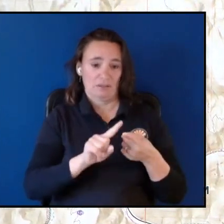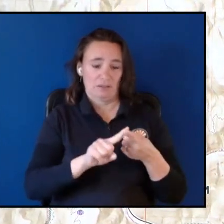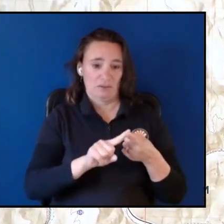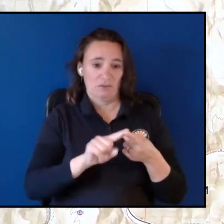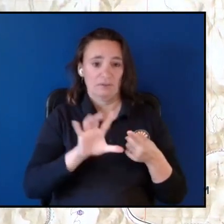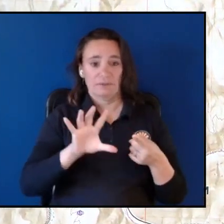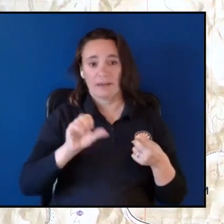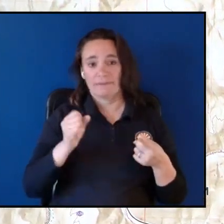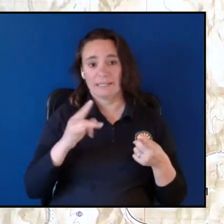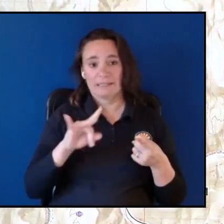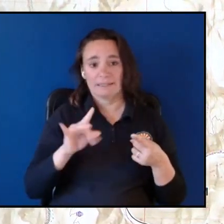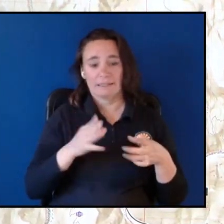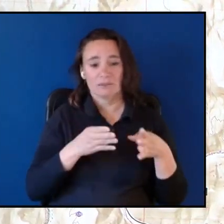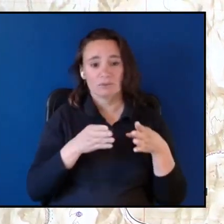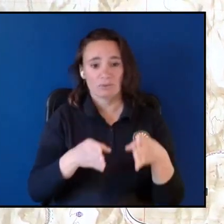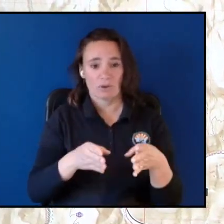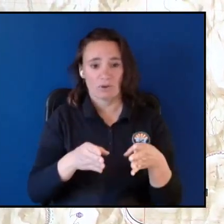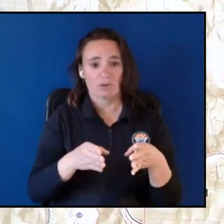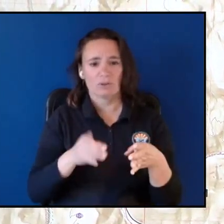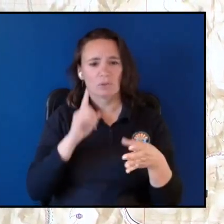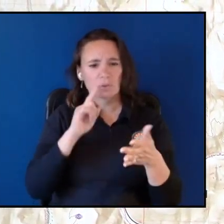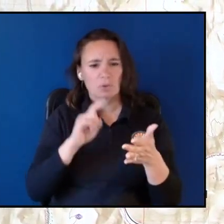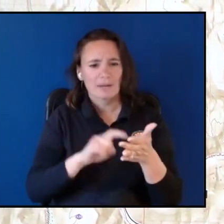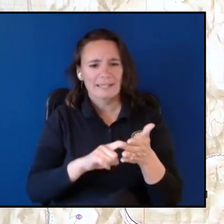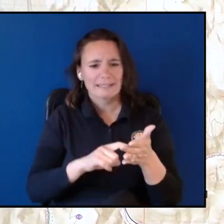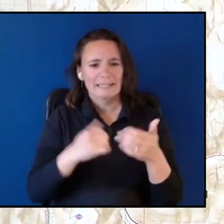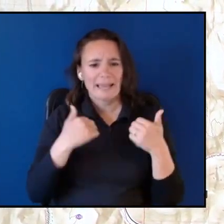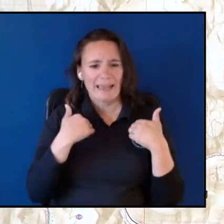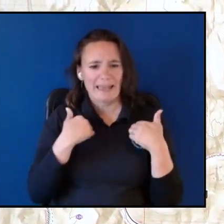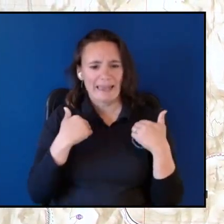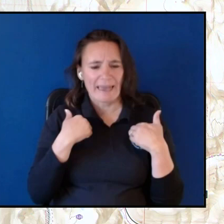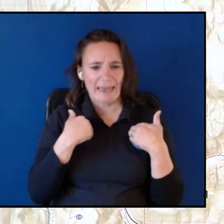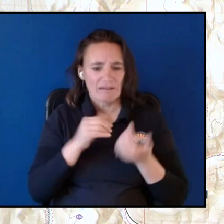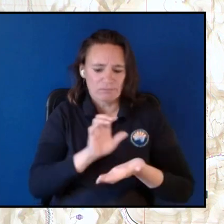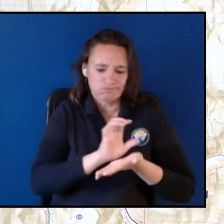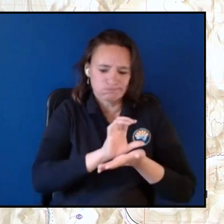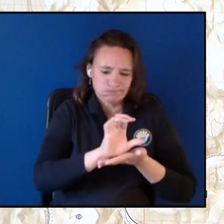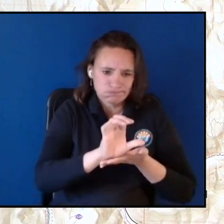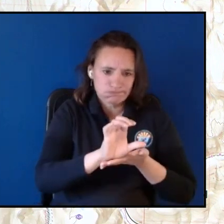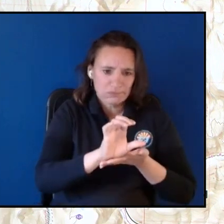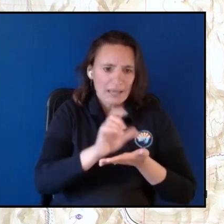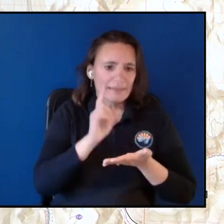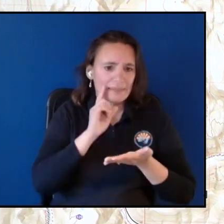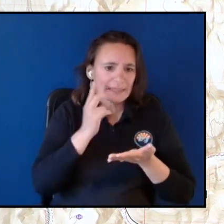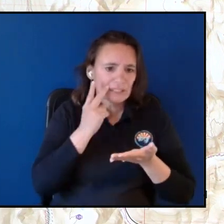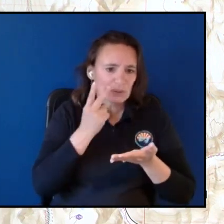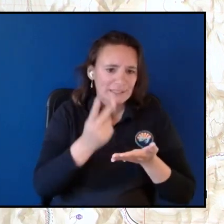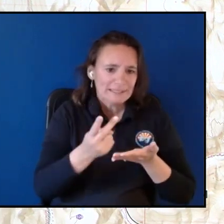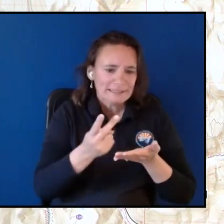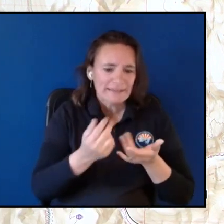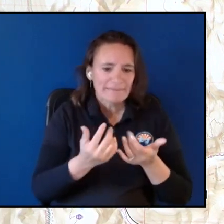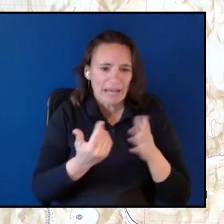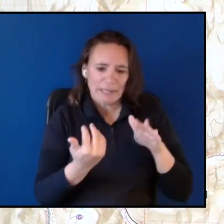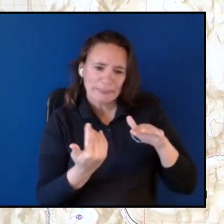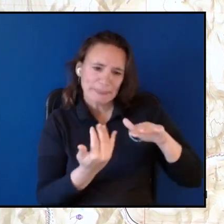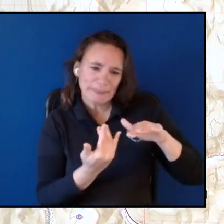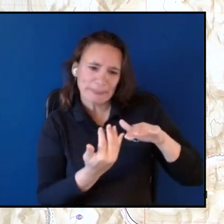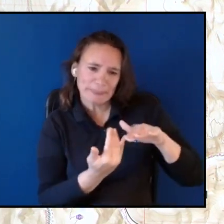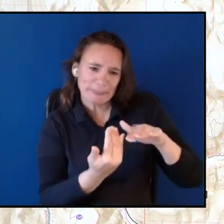So you'll see here we have line and then we have the fire's edge. We don't particularly like that. We'd prefer that the